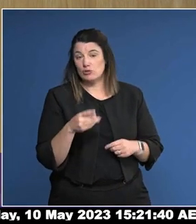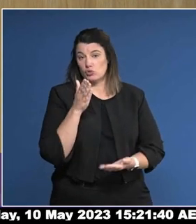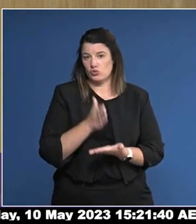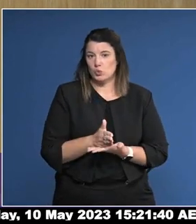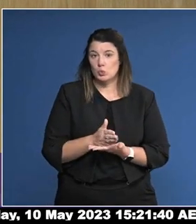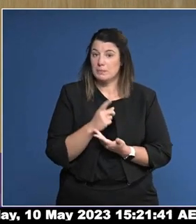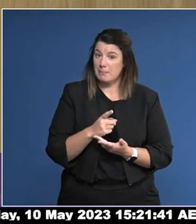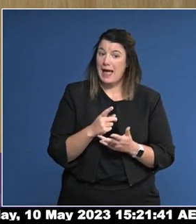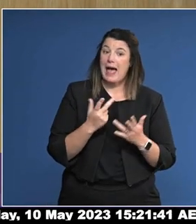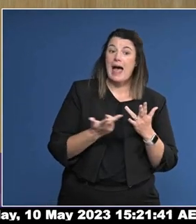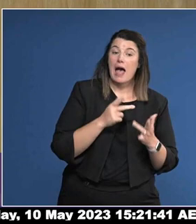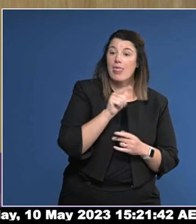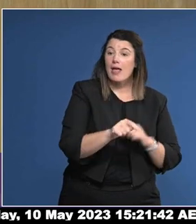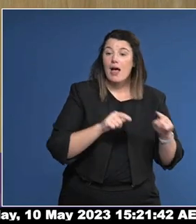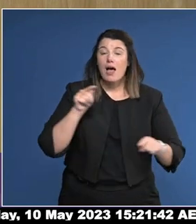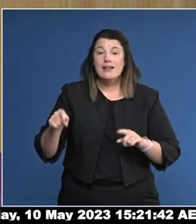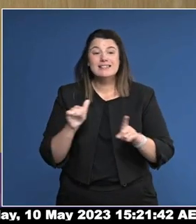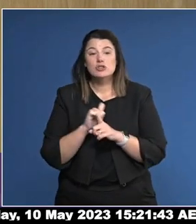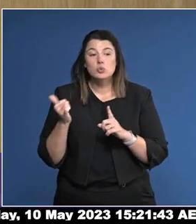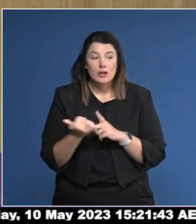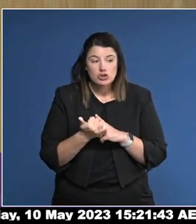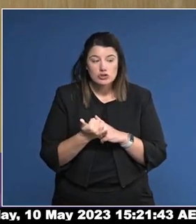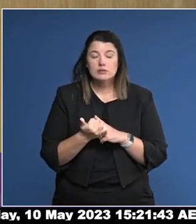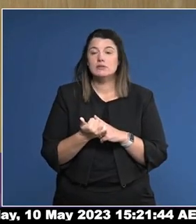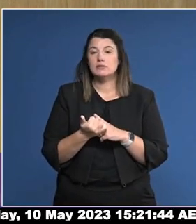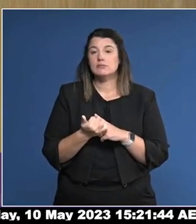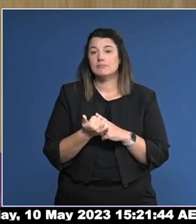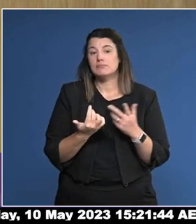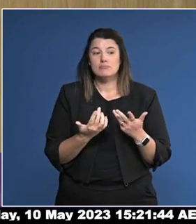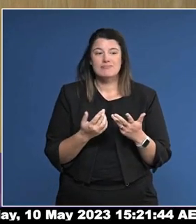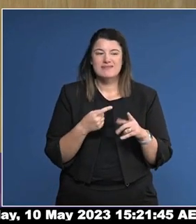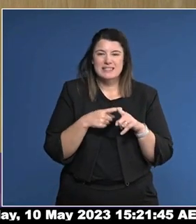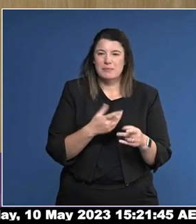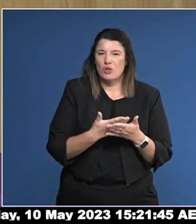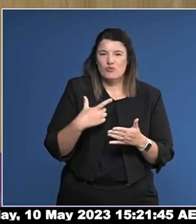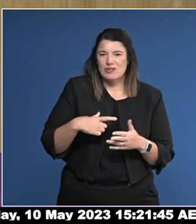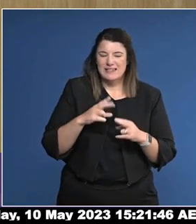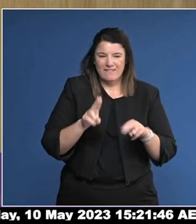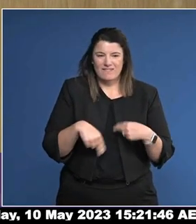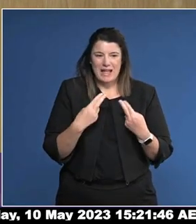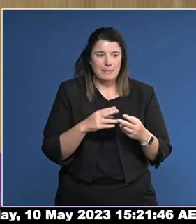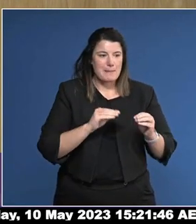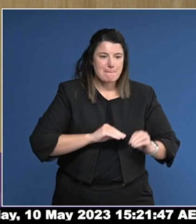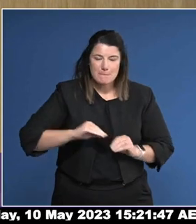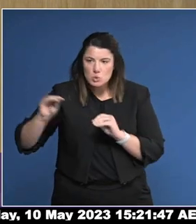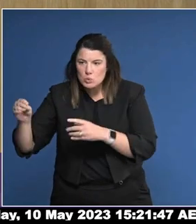other circumstances, often for one reason or another, families move frequently and -